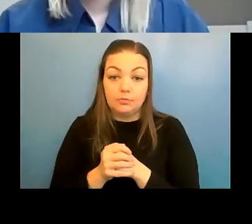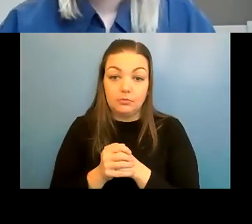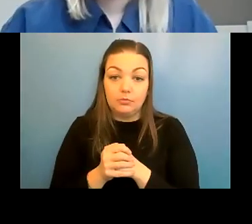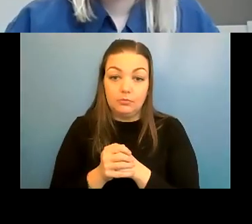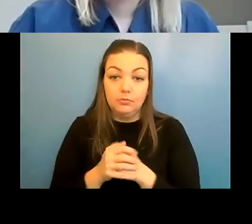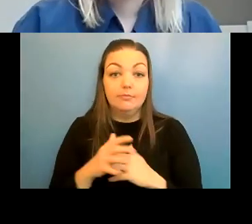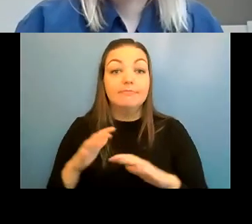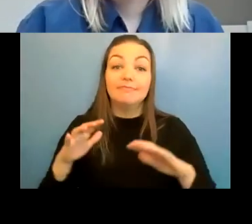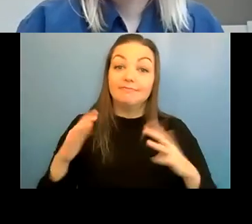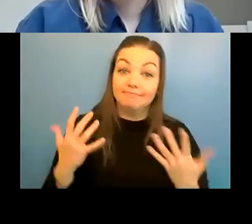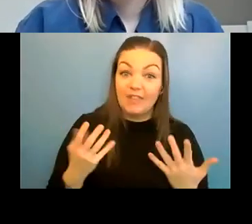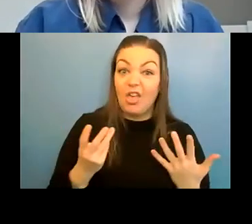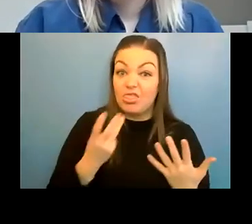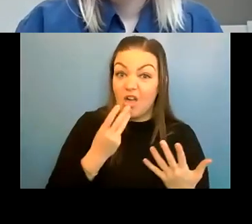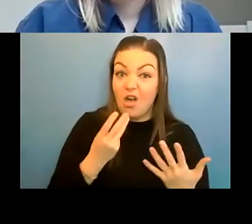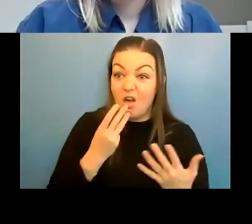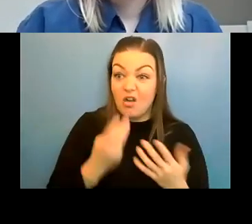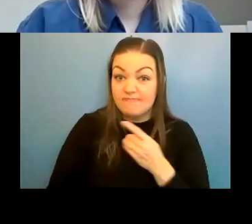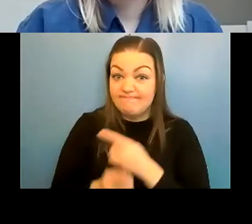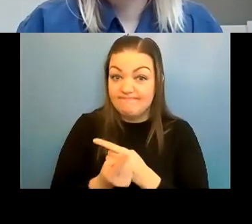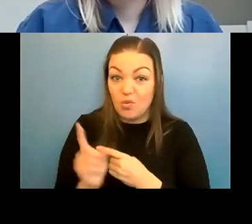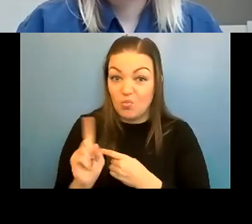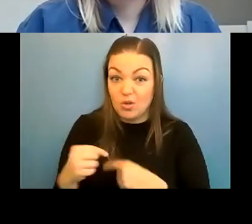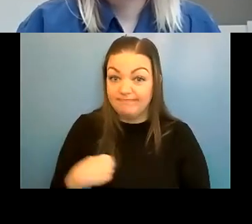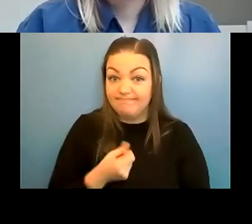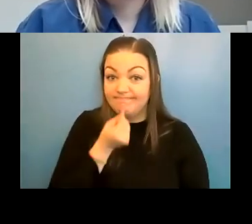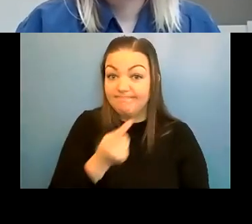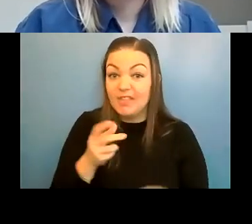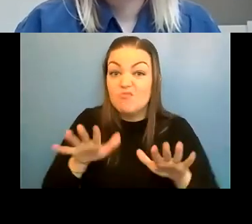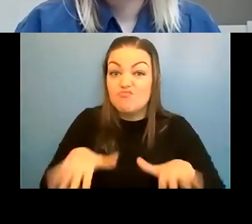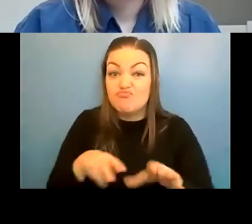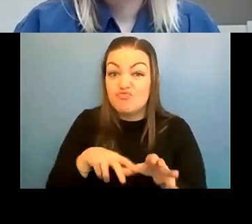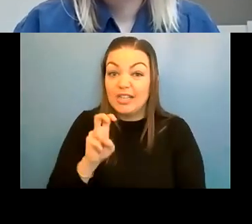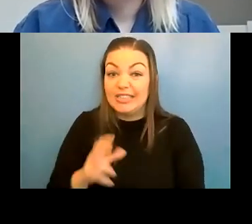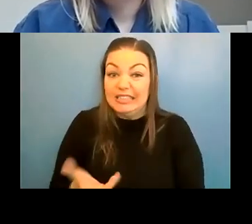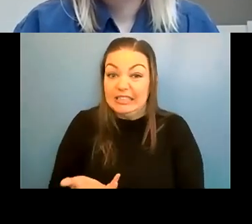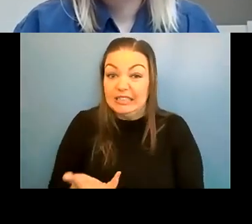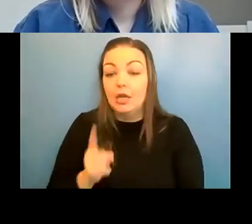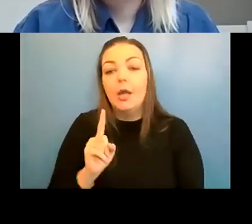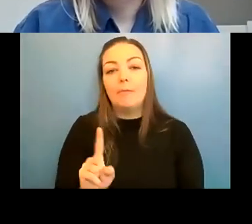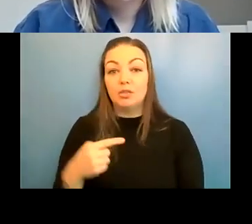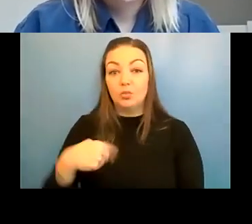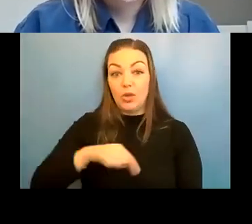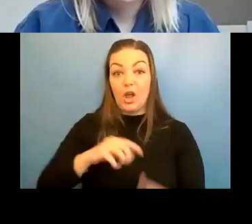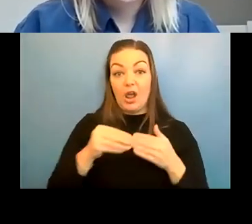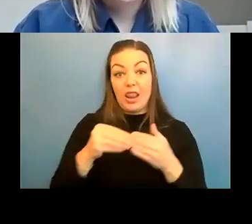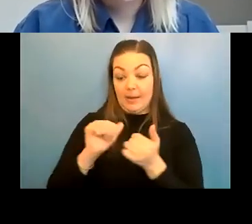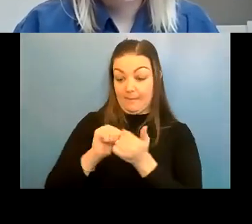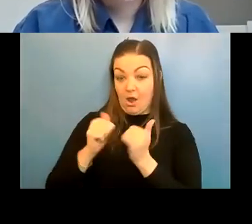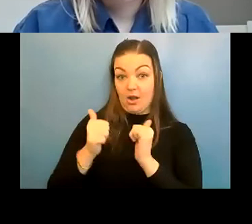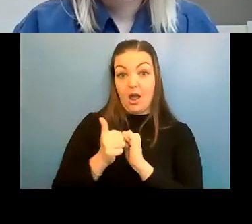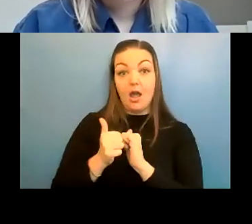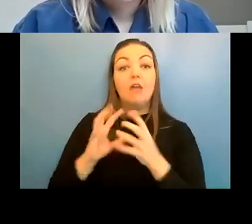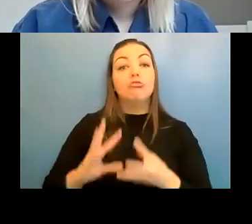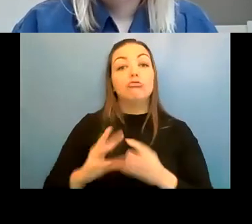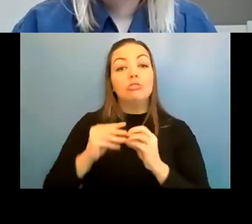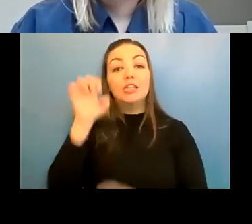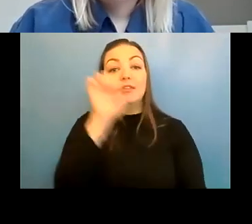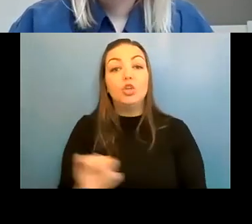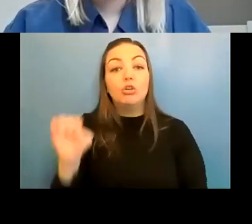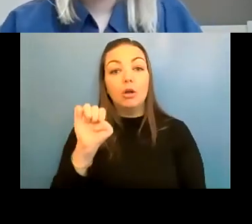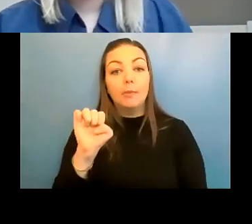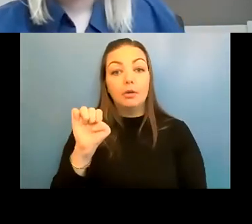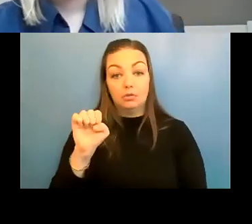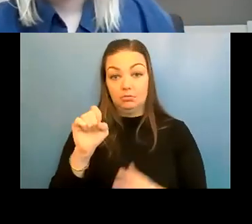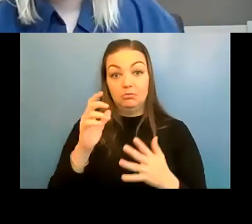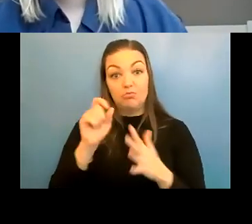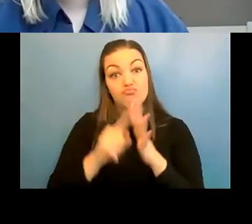some of the largest impact and then at the other end of the scale, we have things - again, third time mentioning Brexit this morning, but we are still the lead partner in a